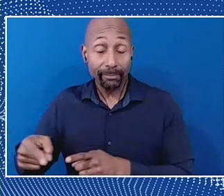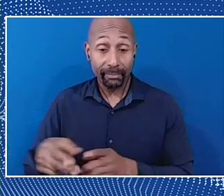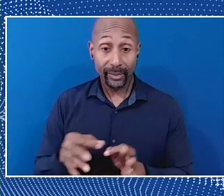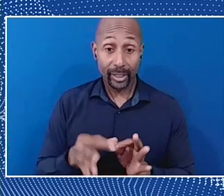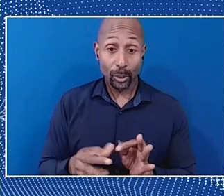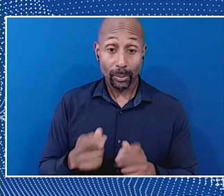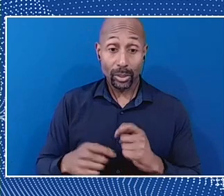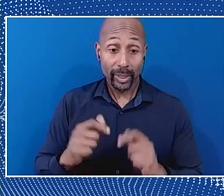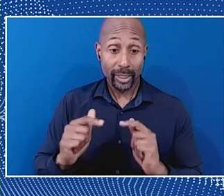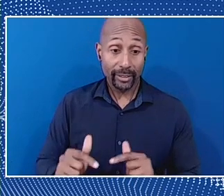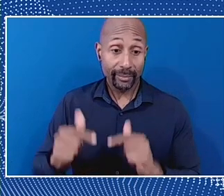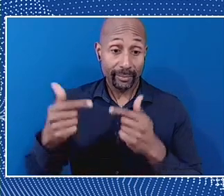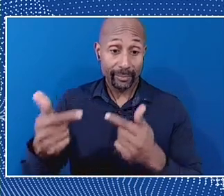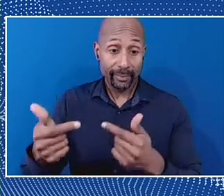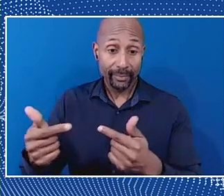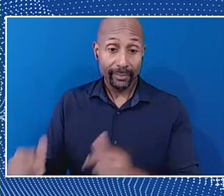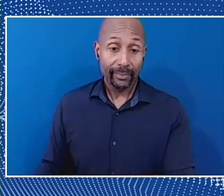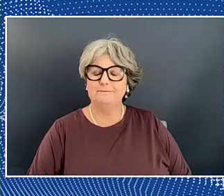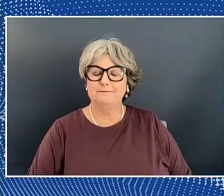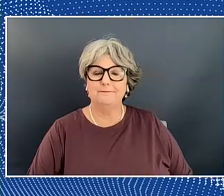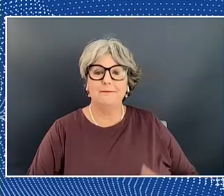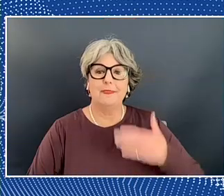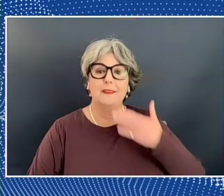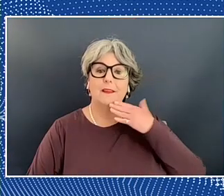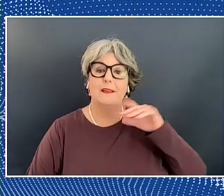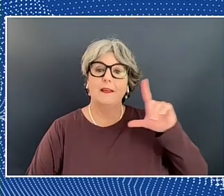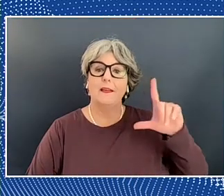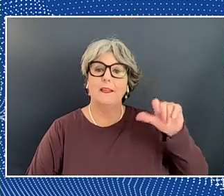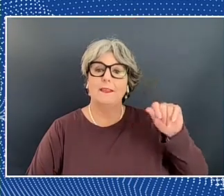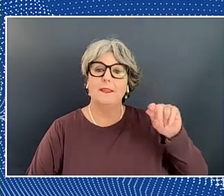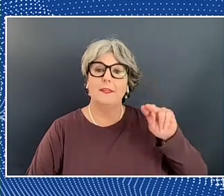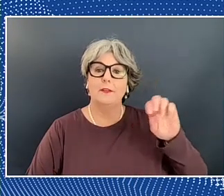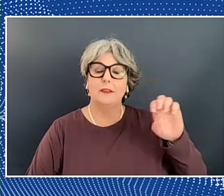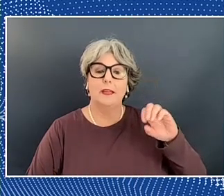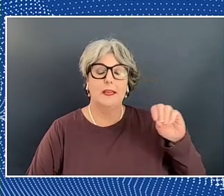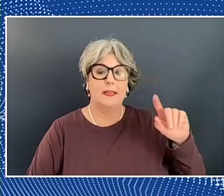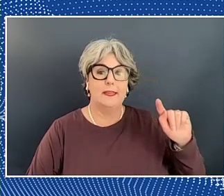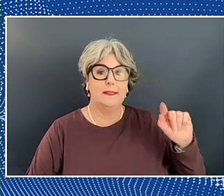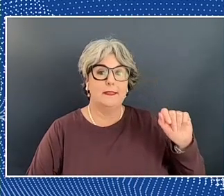Alright. Thank you, Lane and Tamy, for that exchange. Alright. Anything else on A